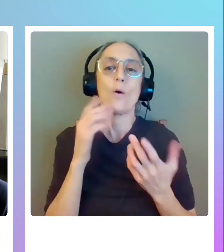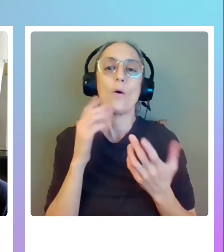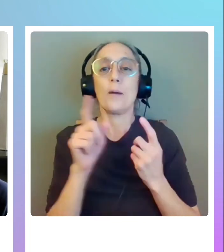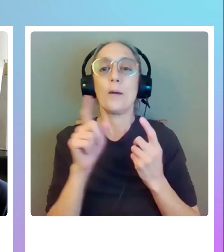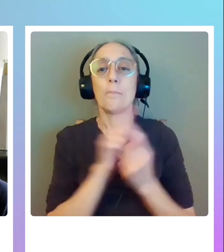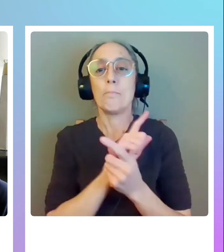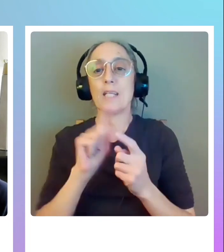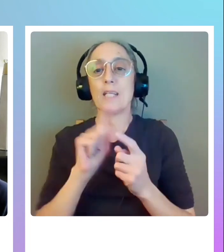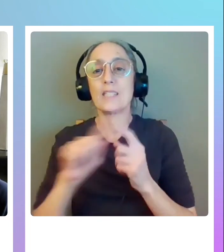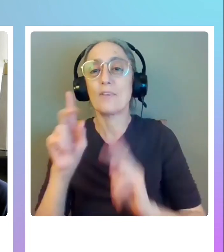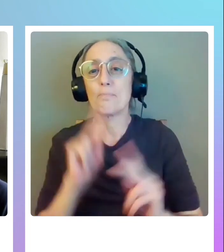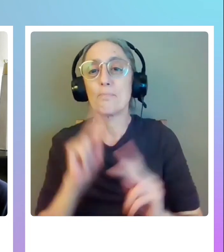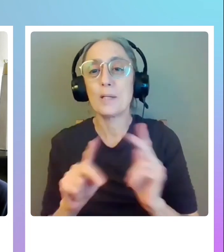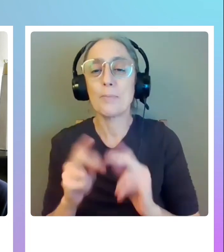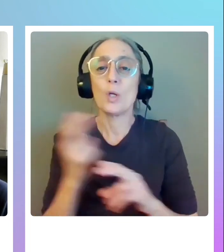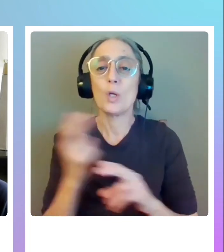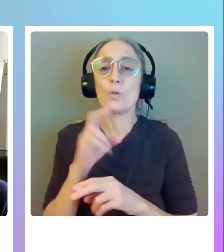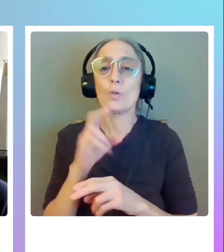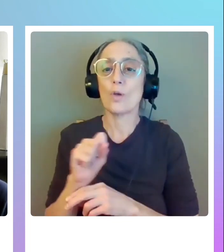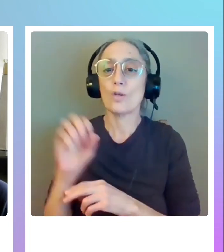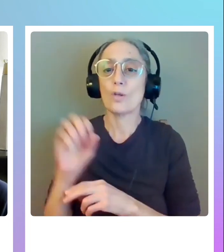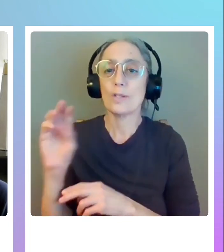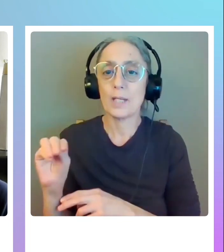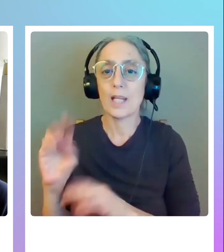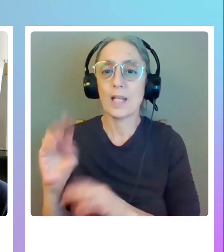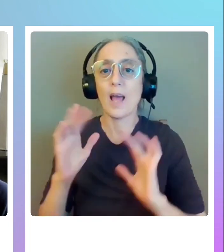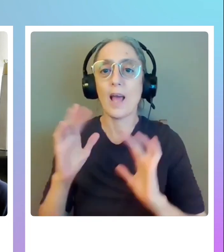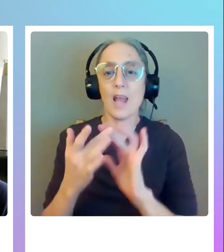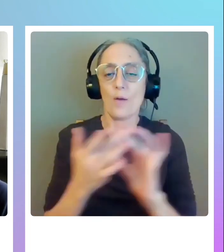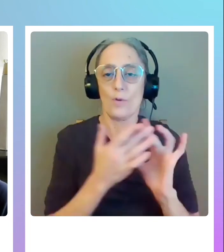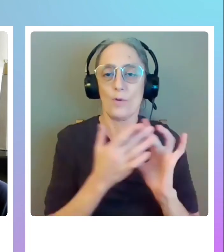use social media and networking to your advantage